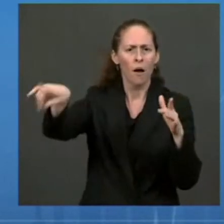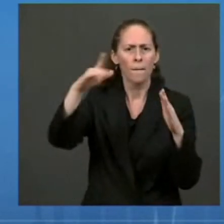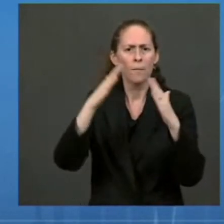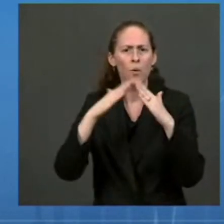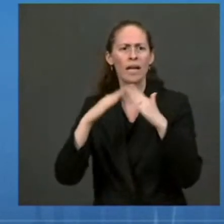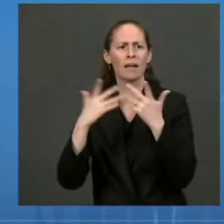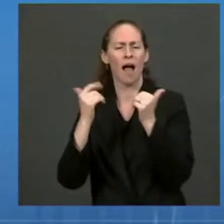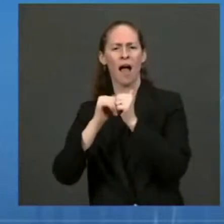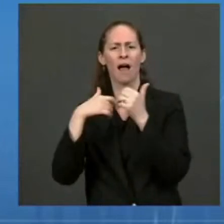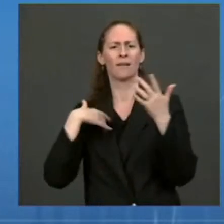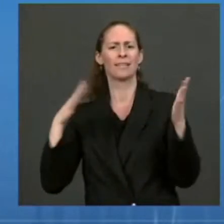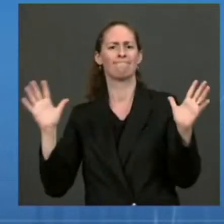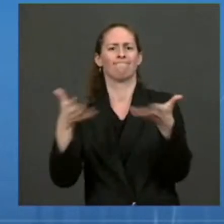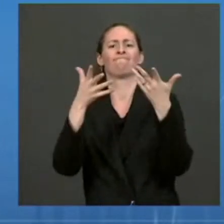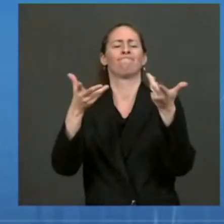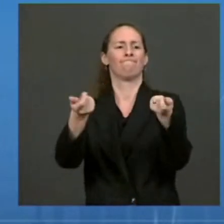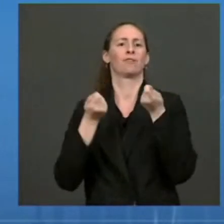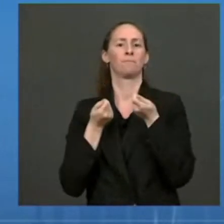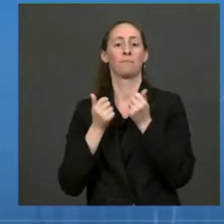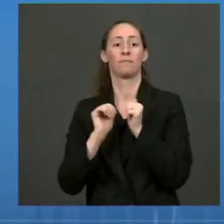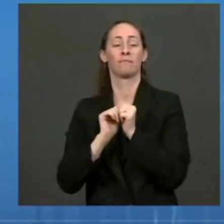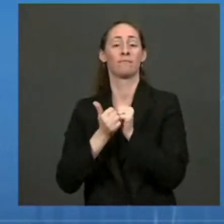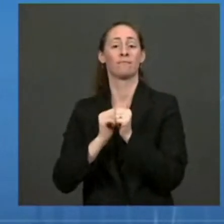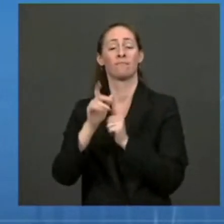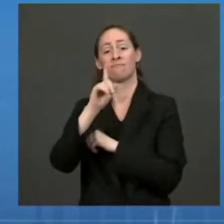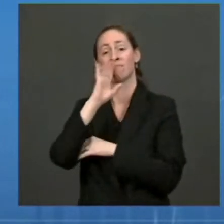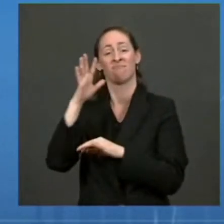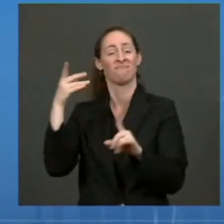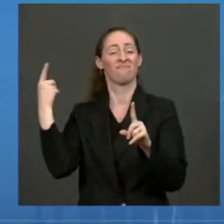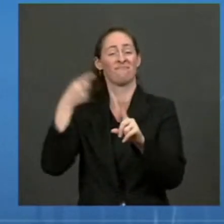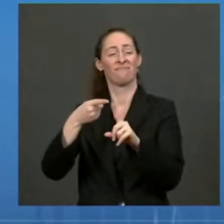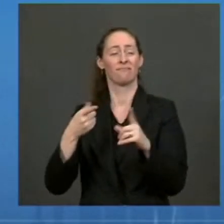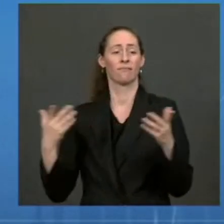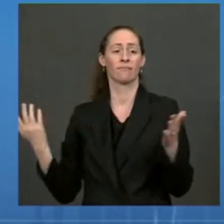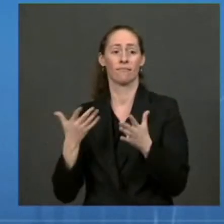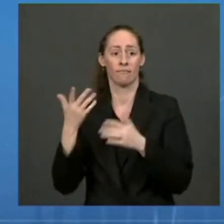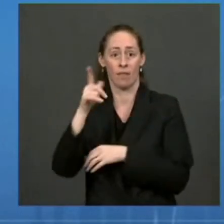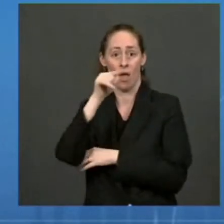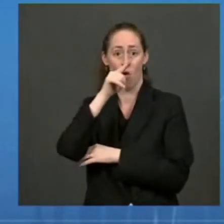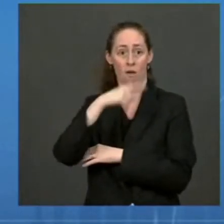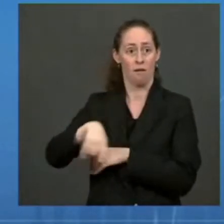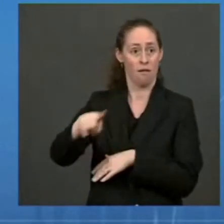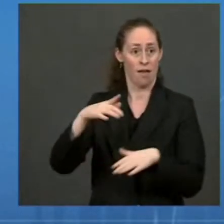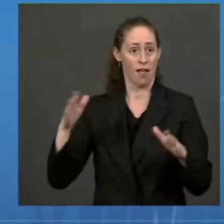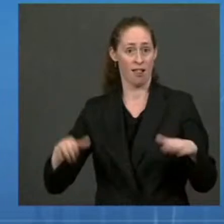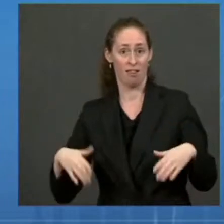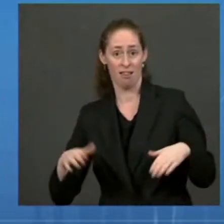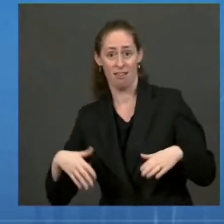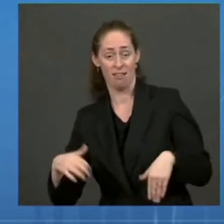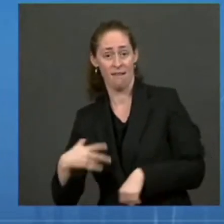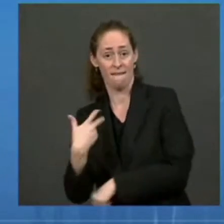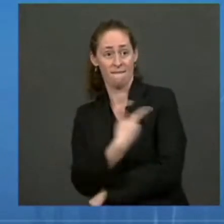ABOUT INCENTIVES, AND I WILL ADD THE REQUIREMENTS THAT I